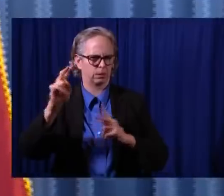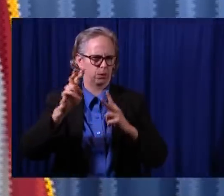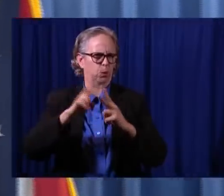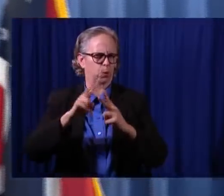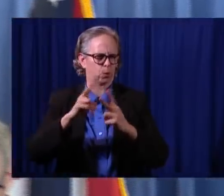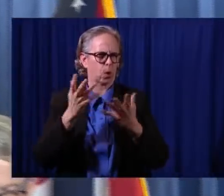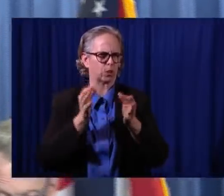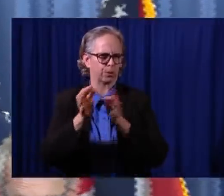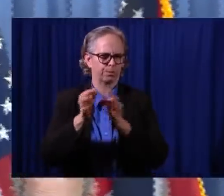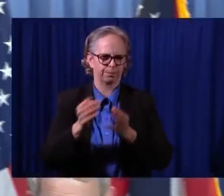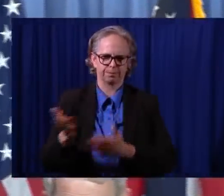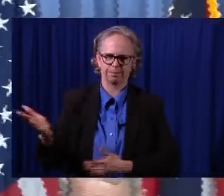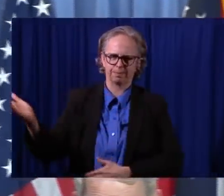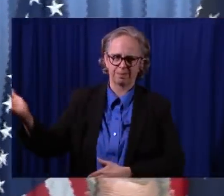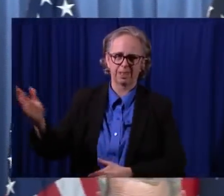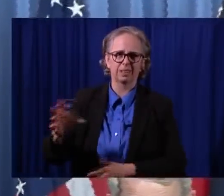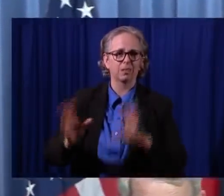DEEPEST SYMPATHY TO THE FAMILY.